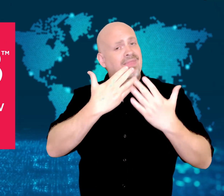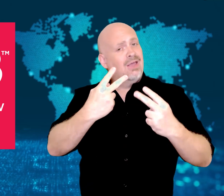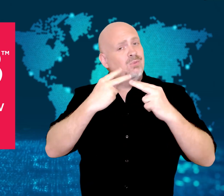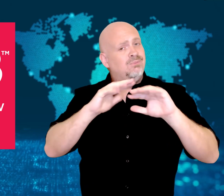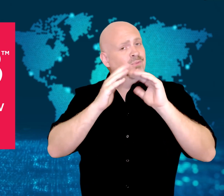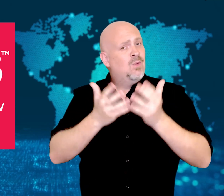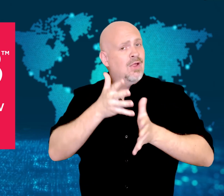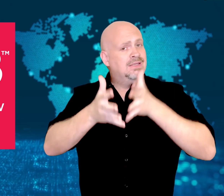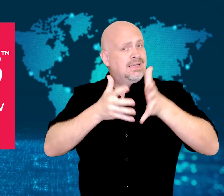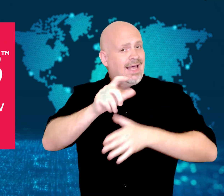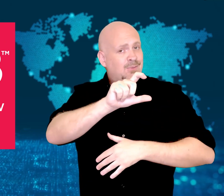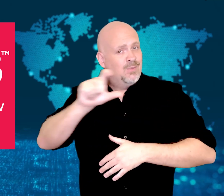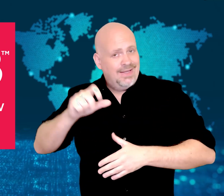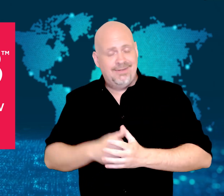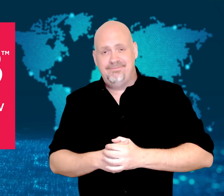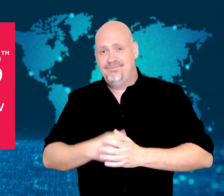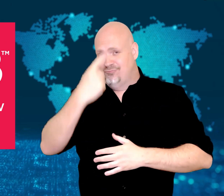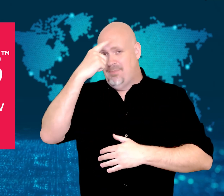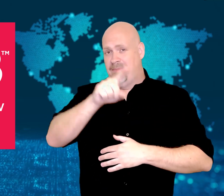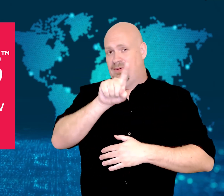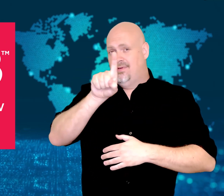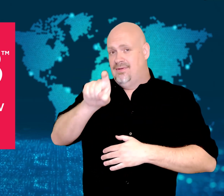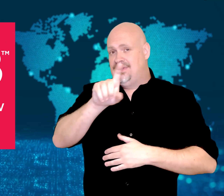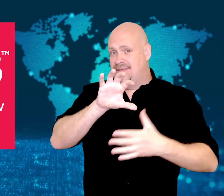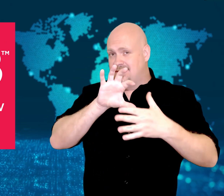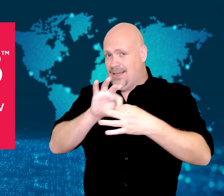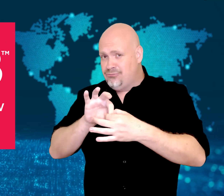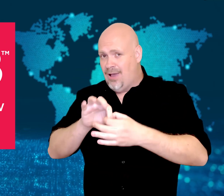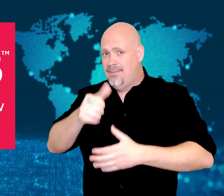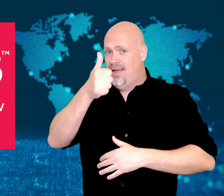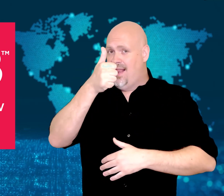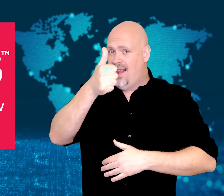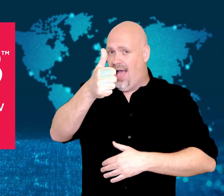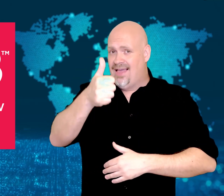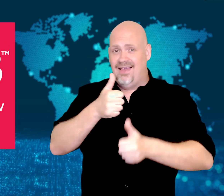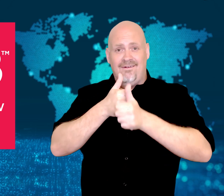Thank you for watching WorldSign Week. Don't forget to subscribe, like,